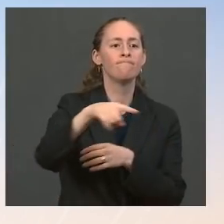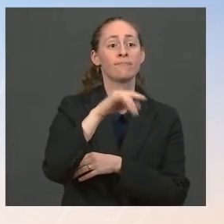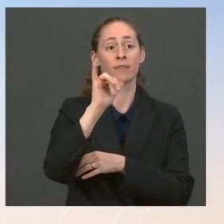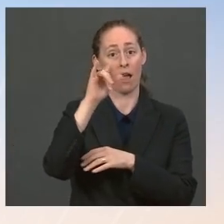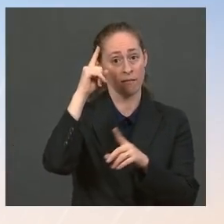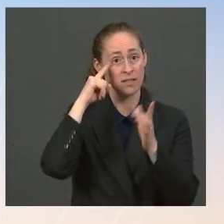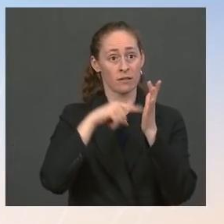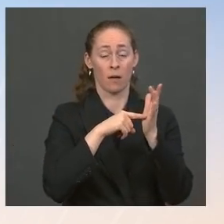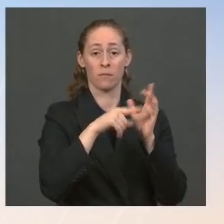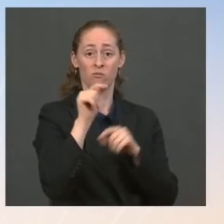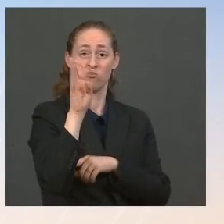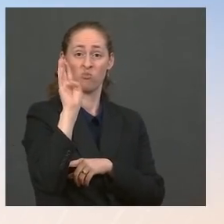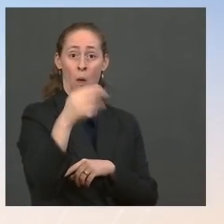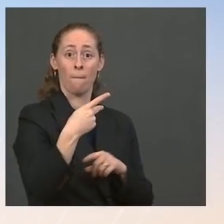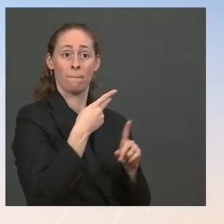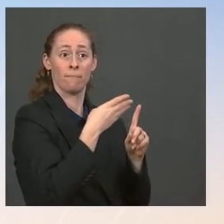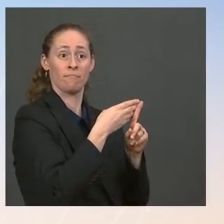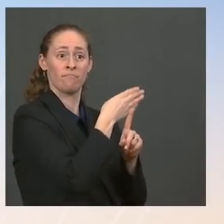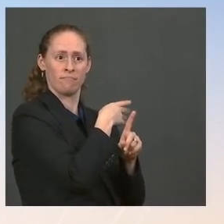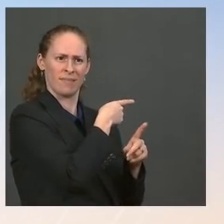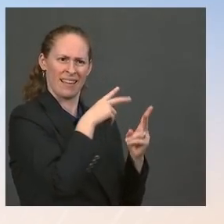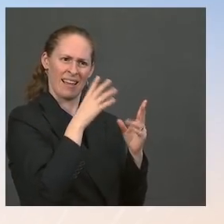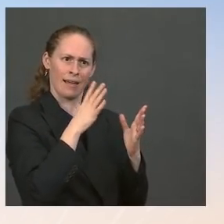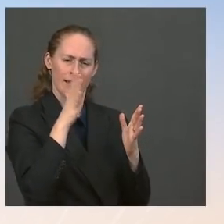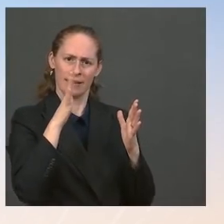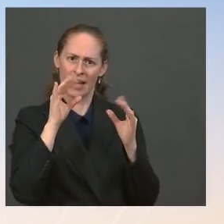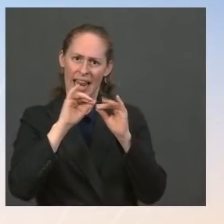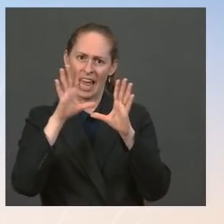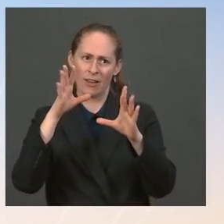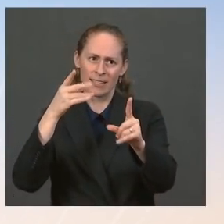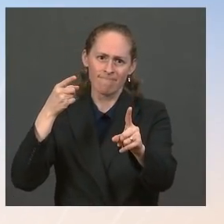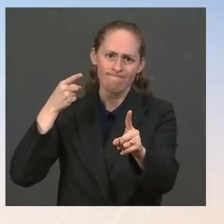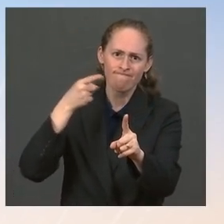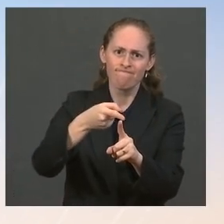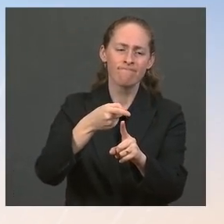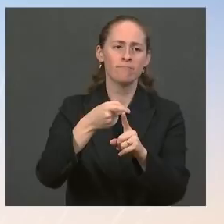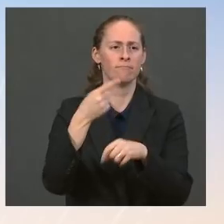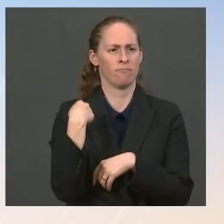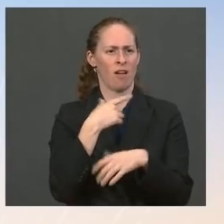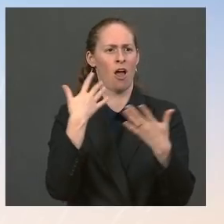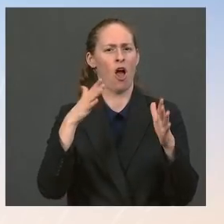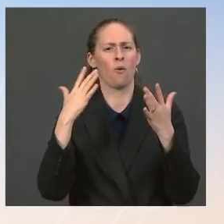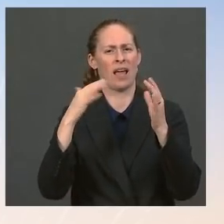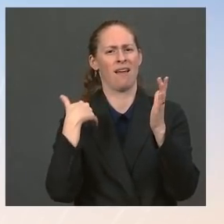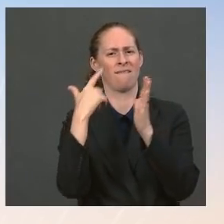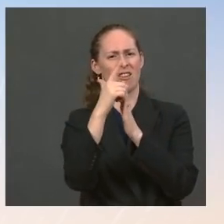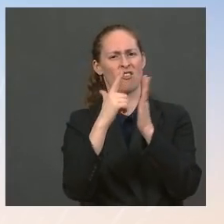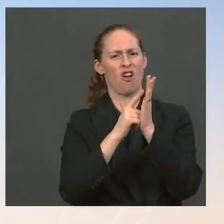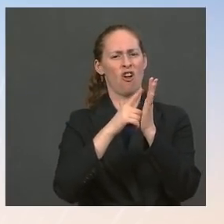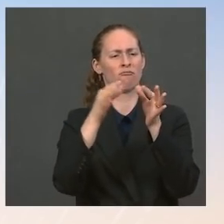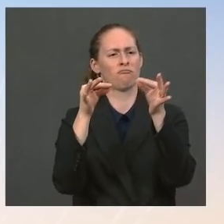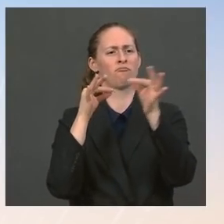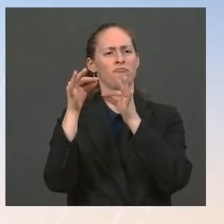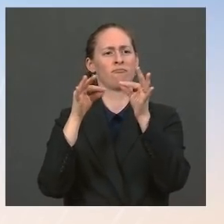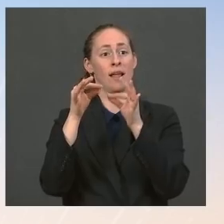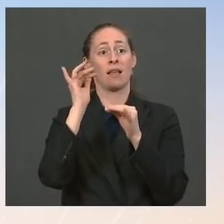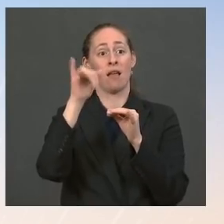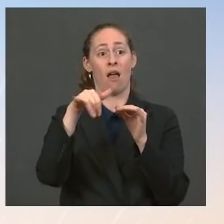And there is a body of law that speaks to that definition, and that definition is currently under review. The Press: Right. But, Mr. Secretary, if I may -- and forgive me for --